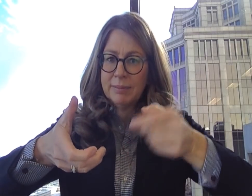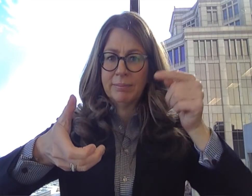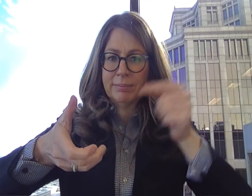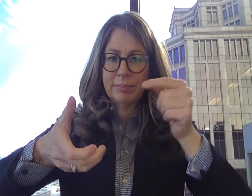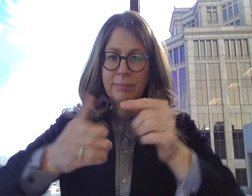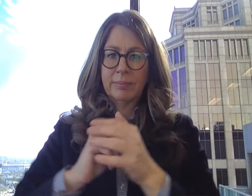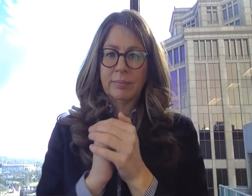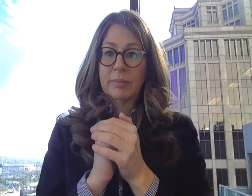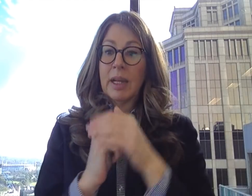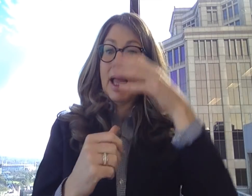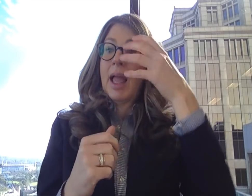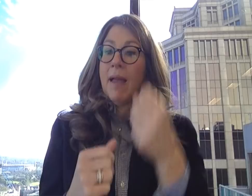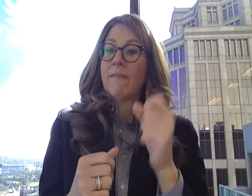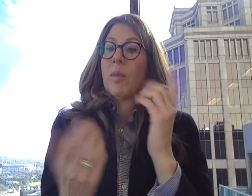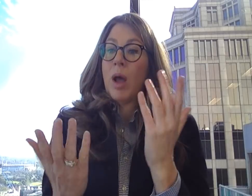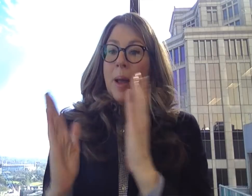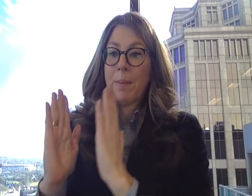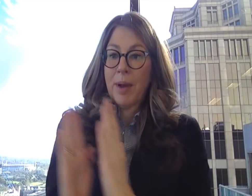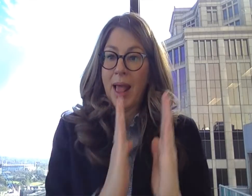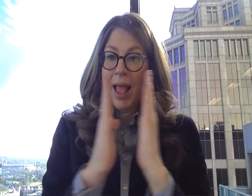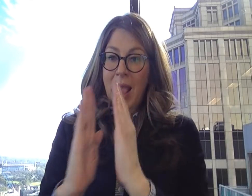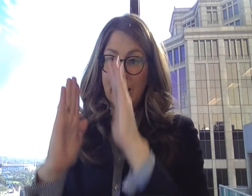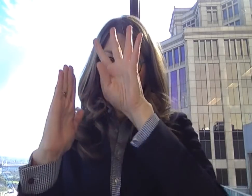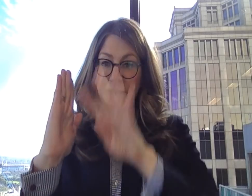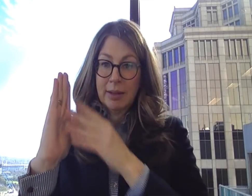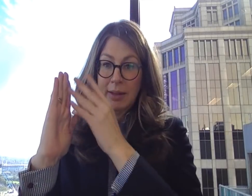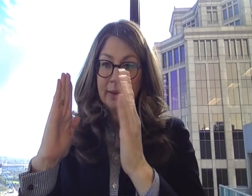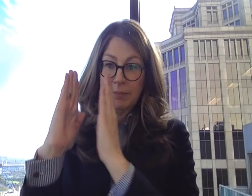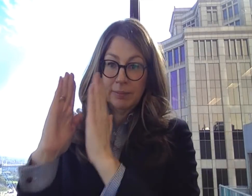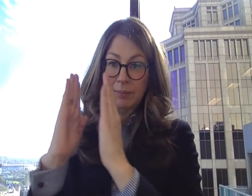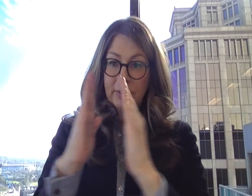a copy of a high-level plan and a draft pack